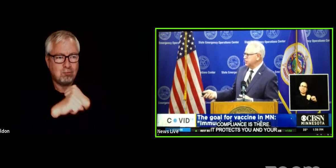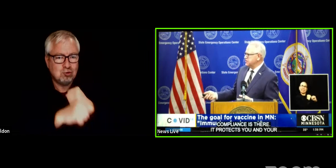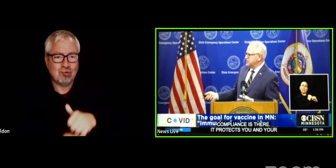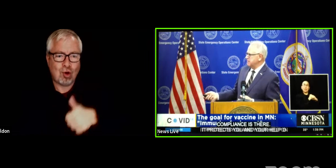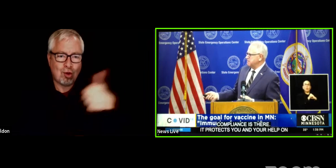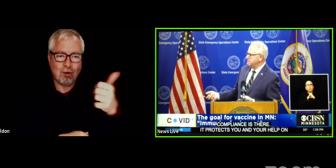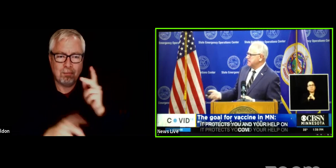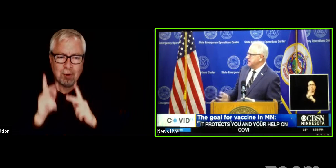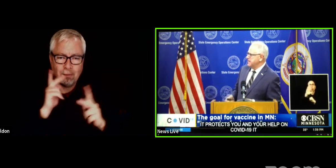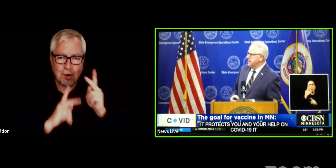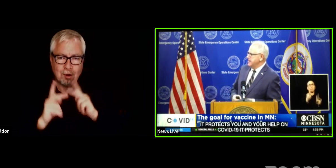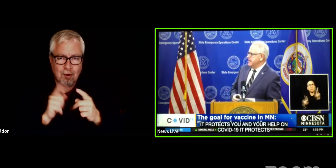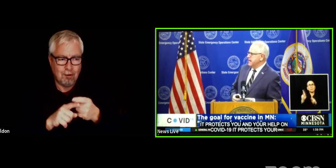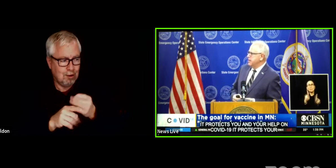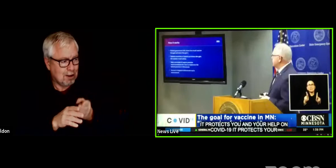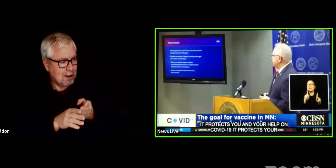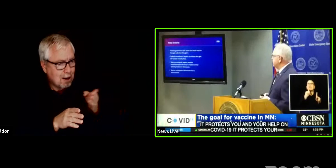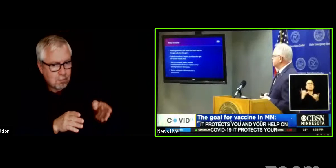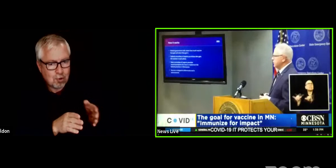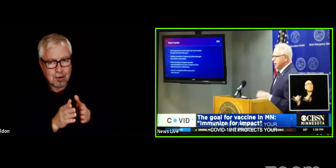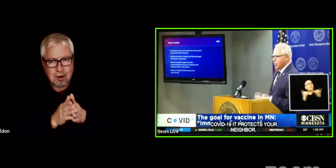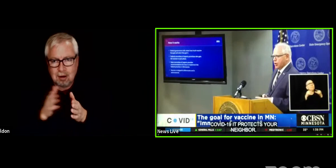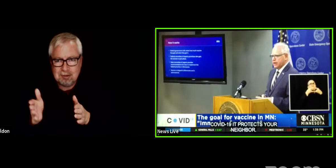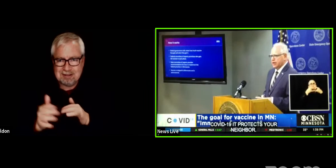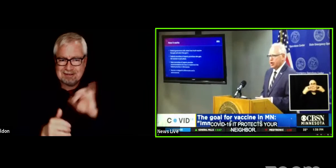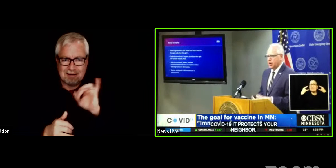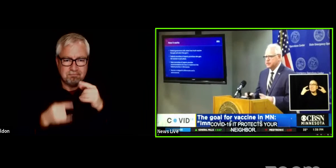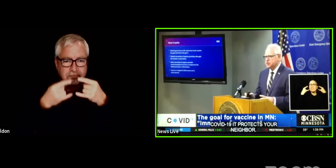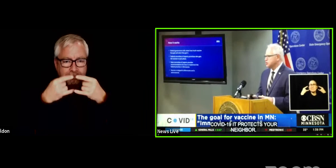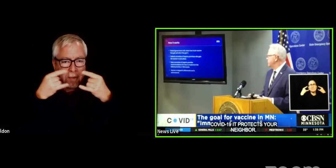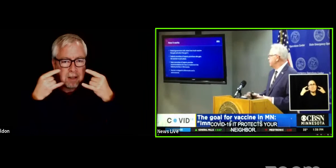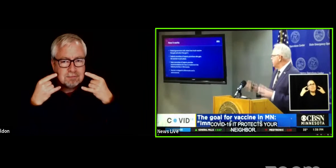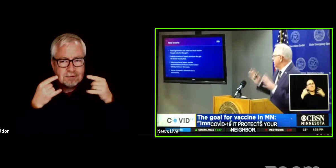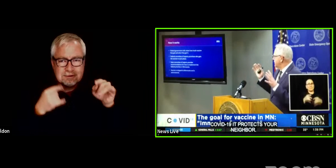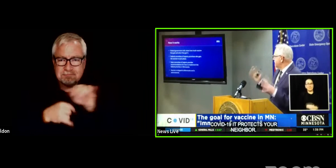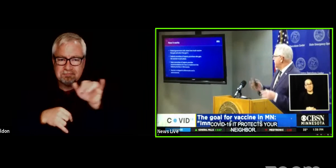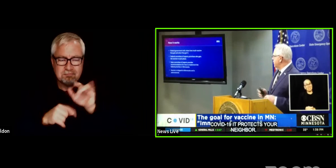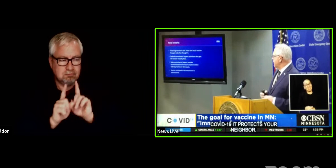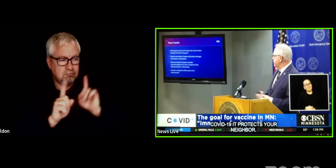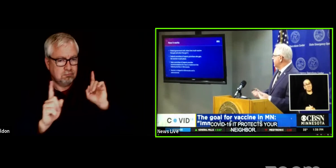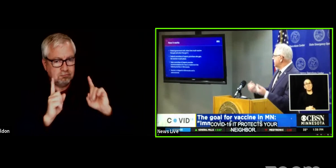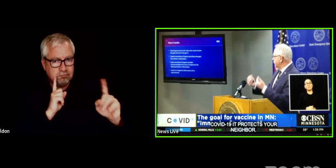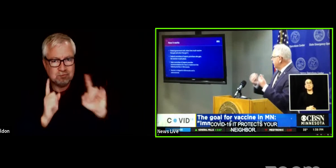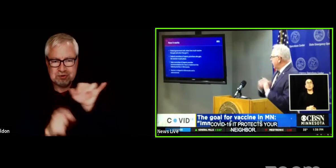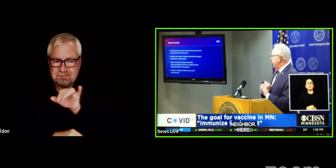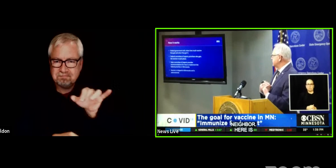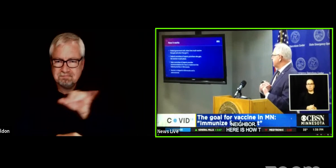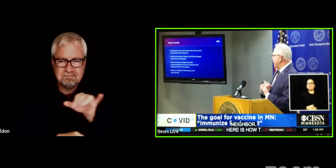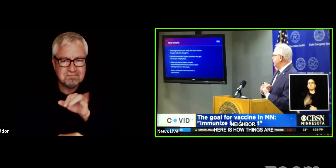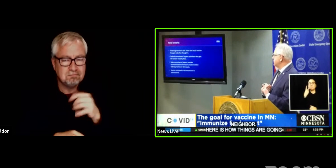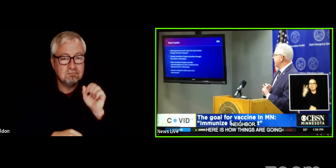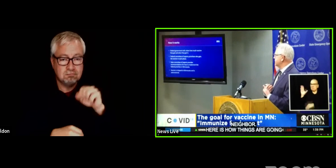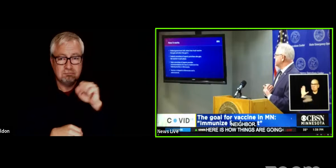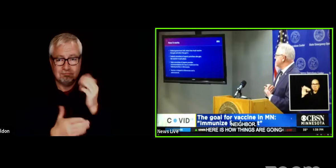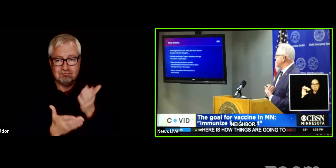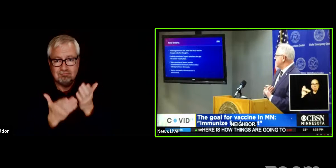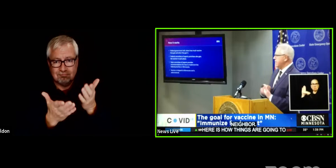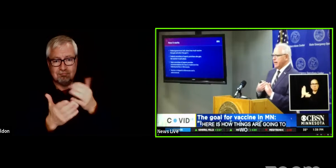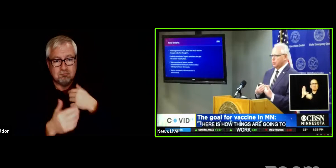DISTANCING. HERE'S HOW THINGS ARE GOING TO WORK ON THIS DISTRIBUTION. THE FEDERAL GOVERNMENT TELLINGS US HOW MUCH VACCINE THEY GET AND